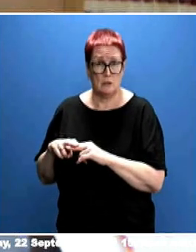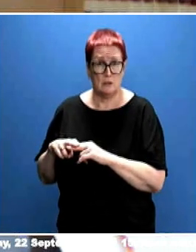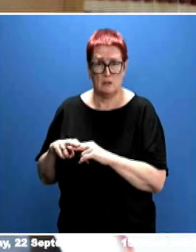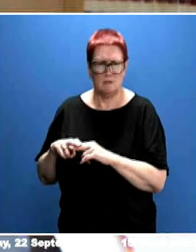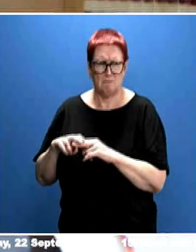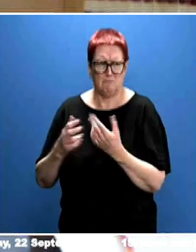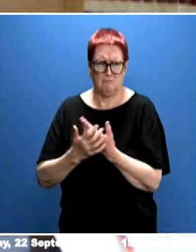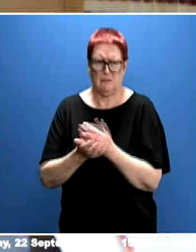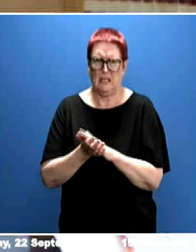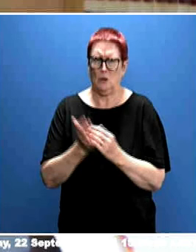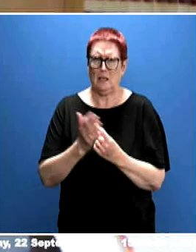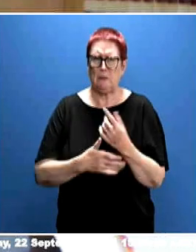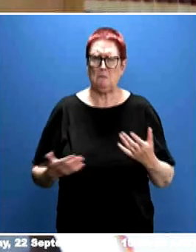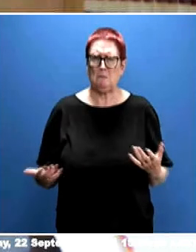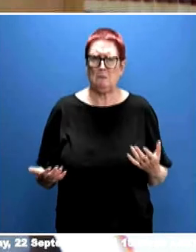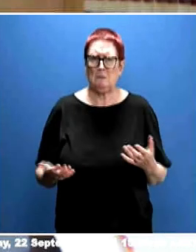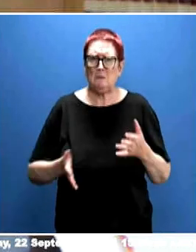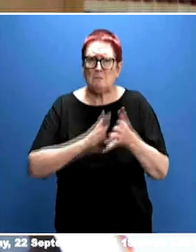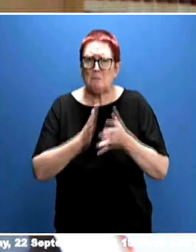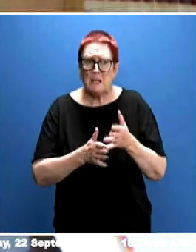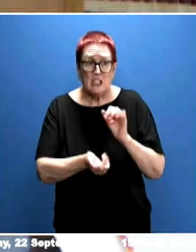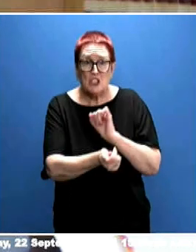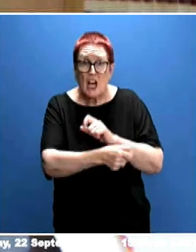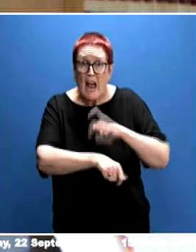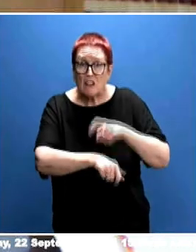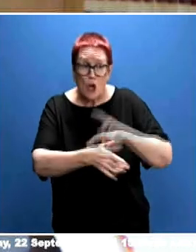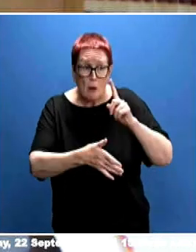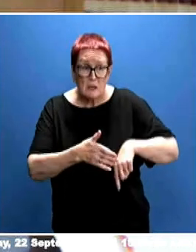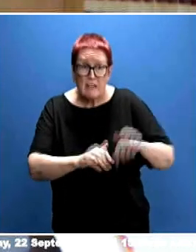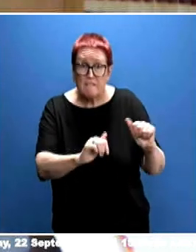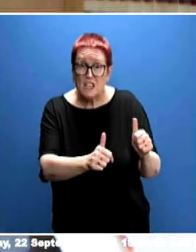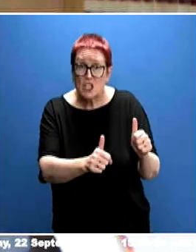Is it that they've reached the end of their sentence, or they've been released